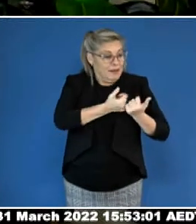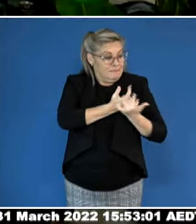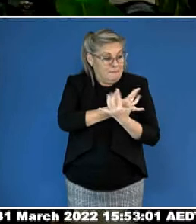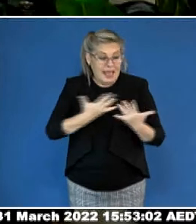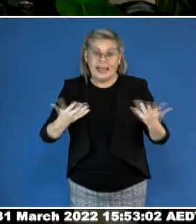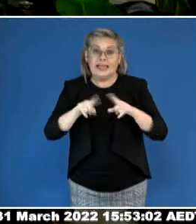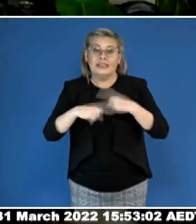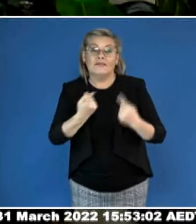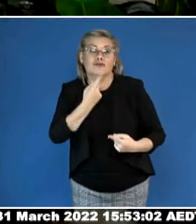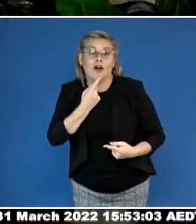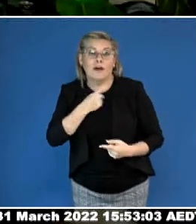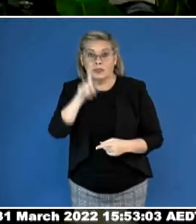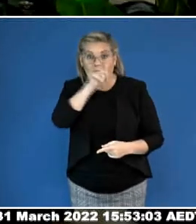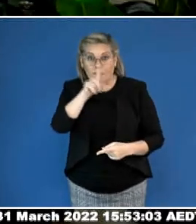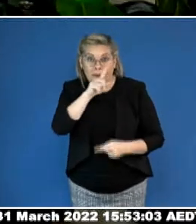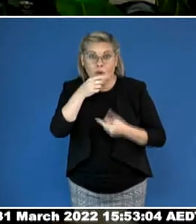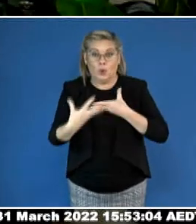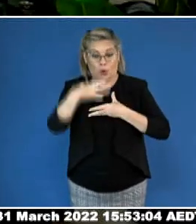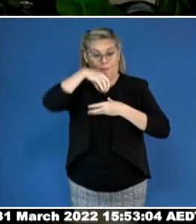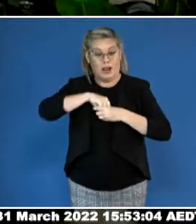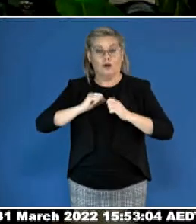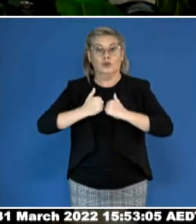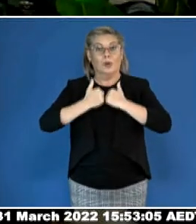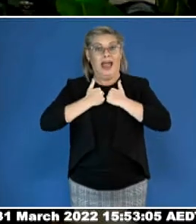We are invisible, as our disability is largely hidden.